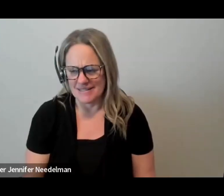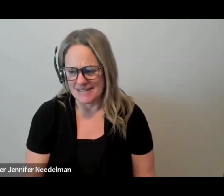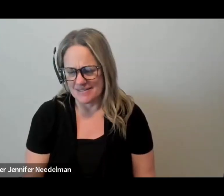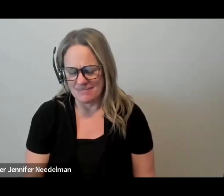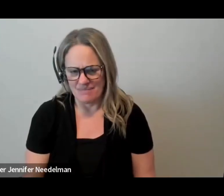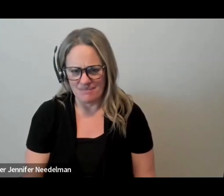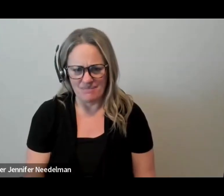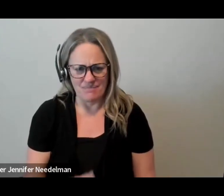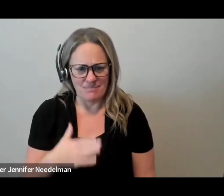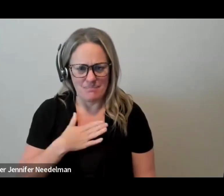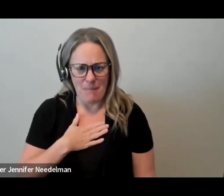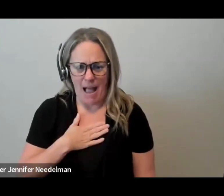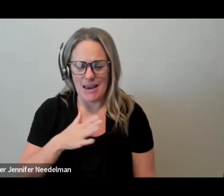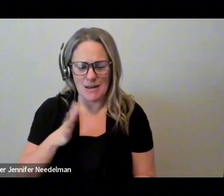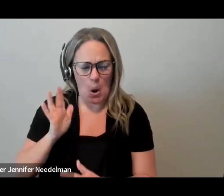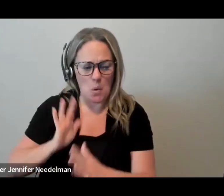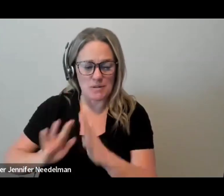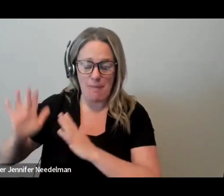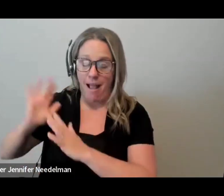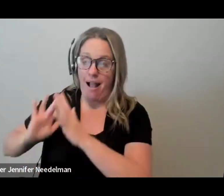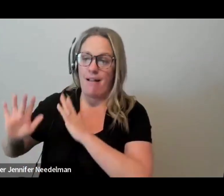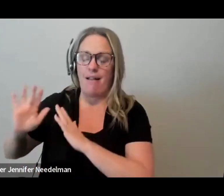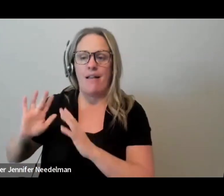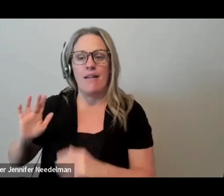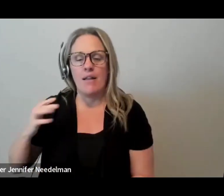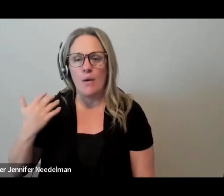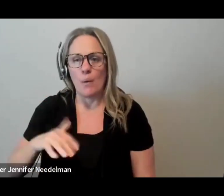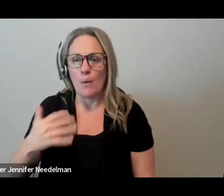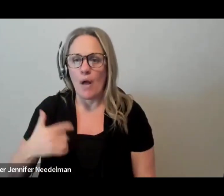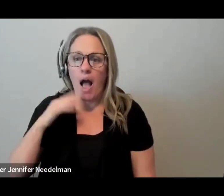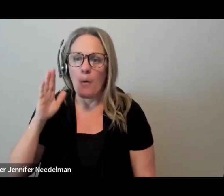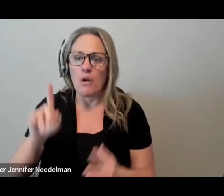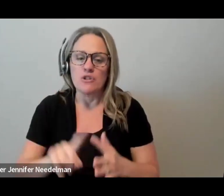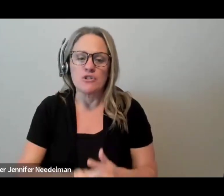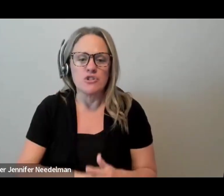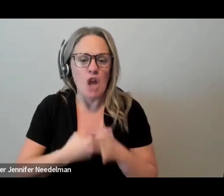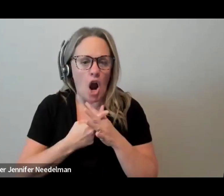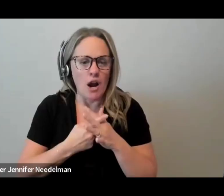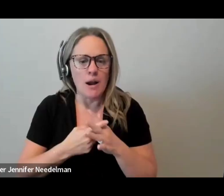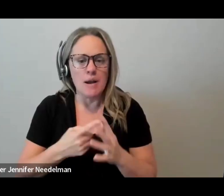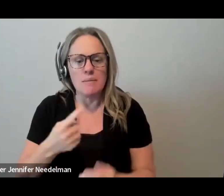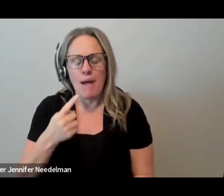Mine goes way back Shyanne. You know, I I, I'll start by just saying, you know, I, I, I,